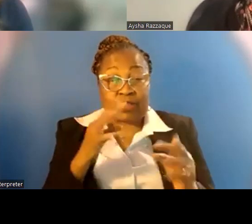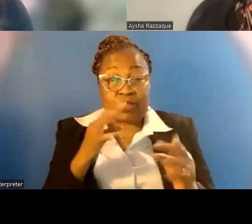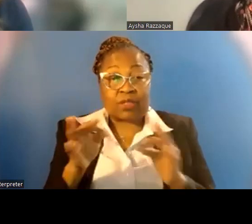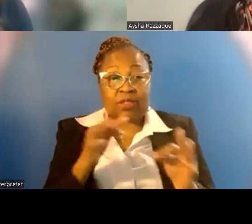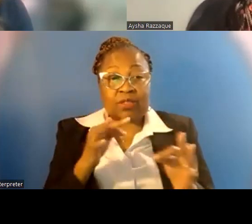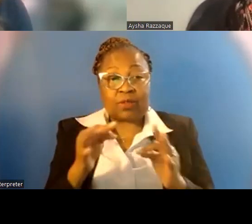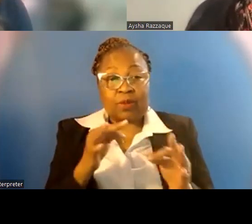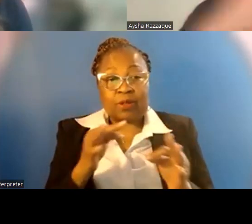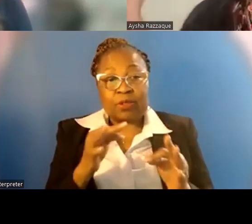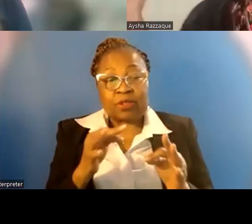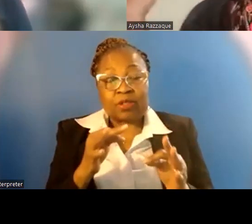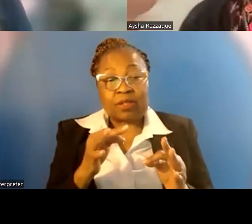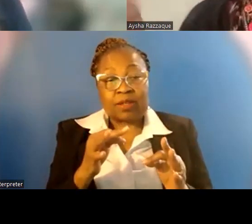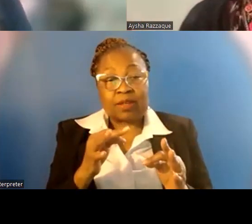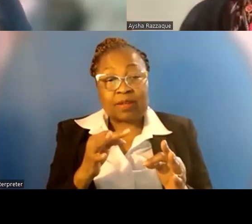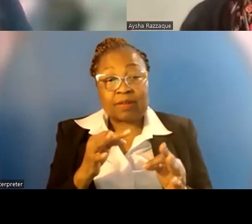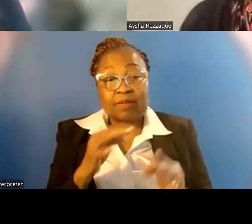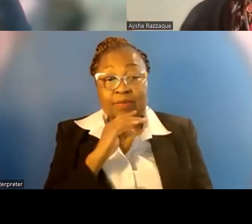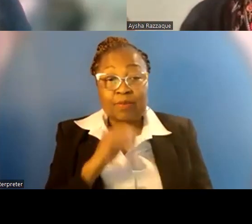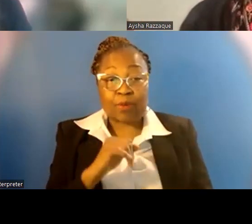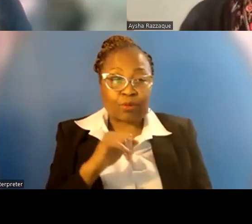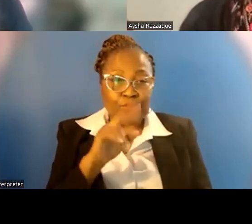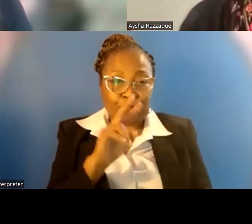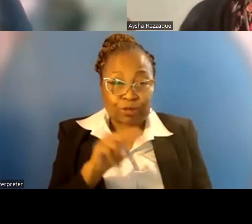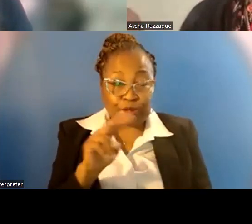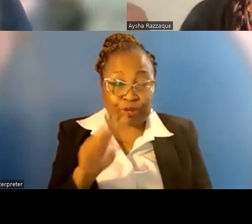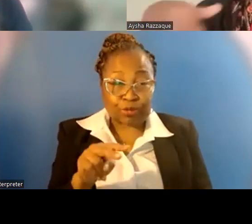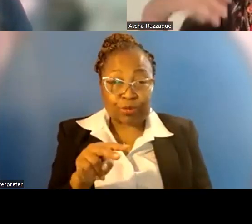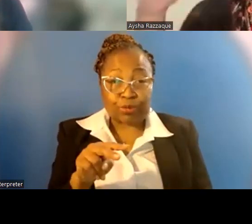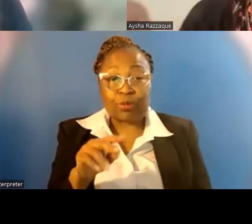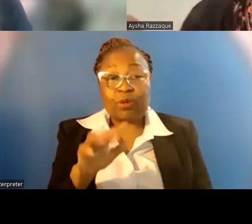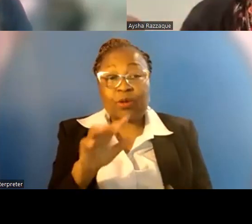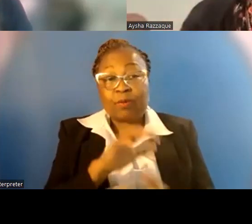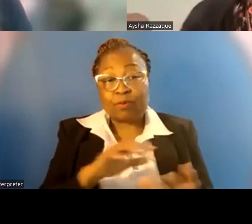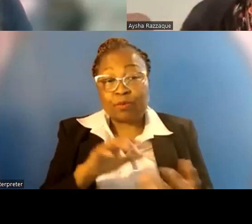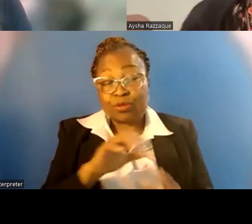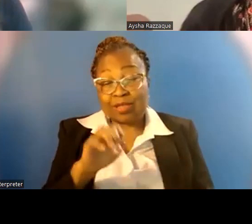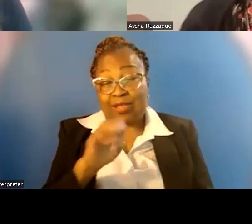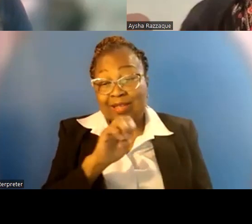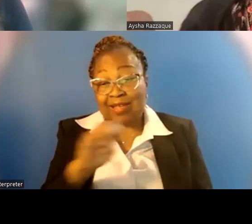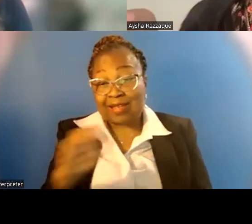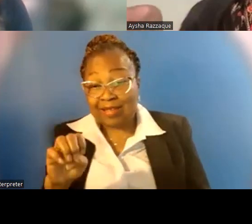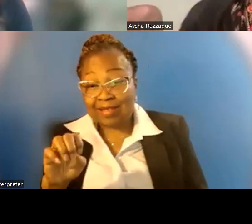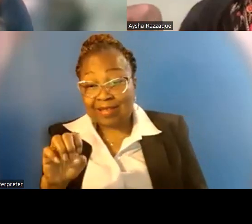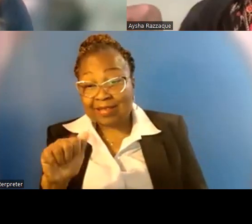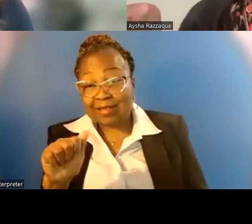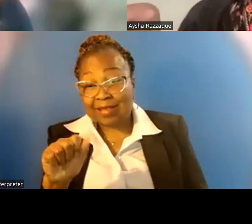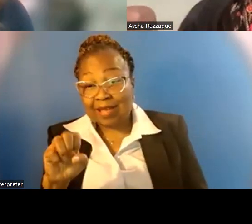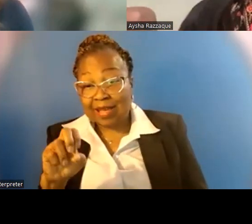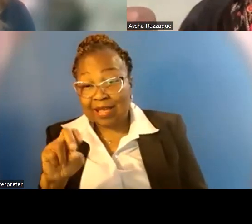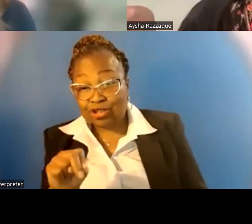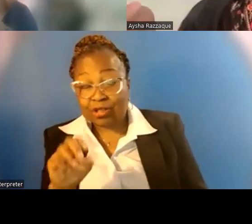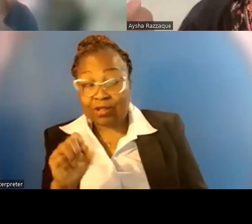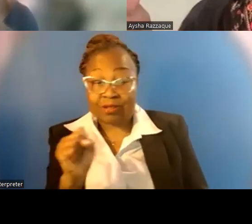I'm a 22 year old mixed East Asian and South Asian woman.